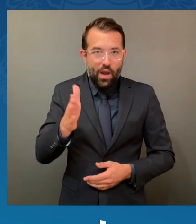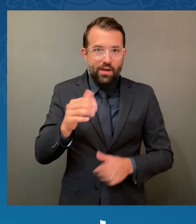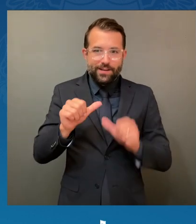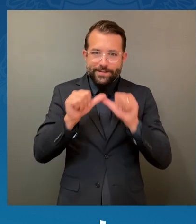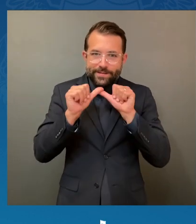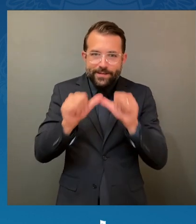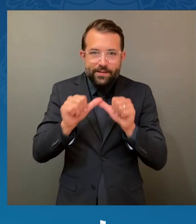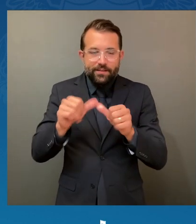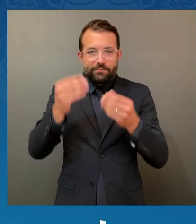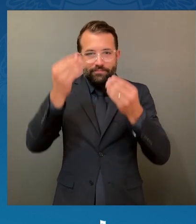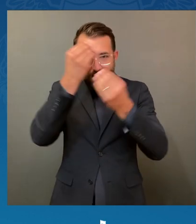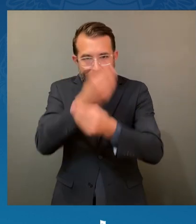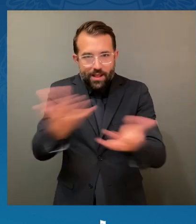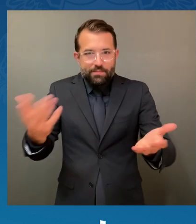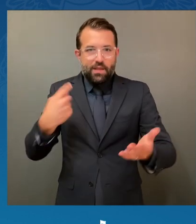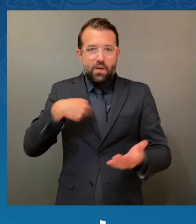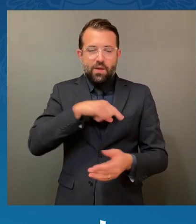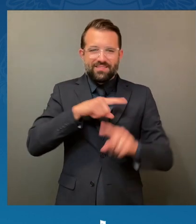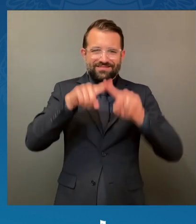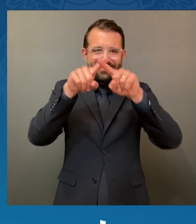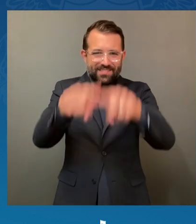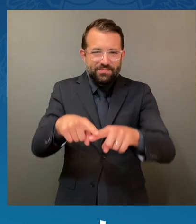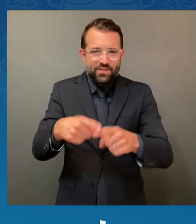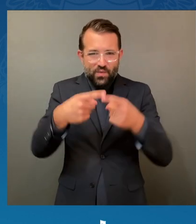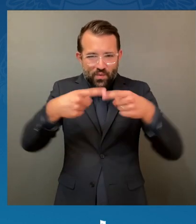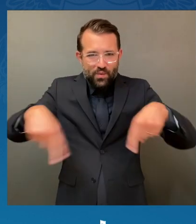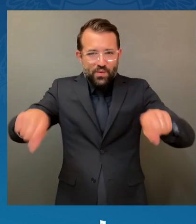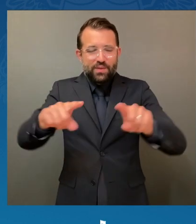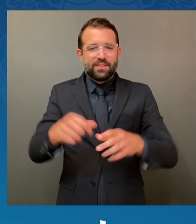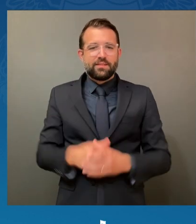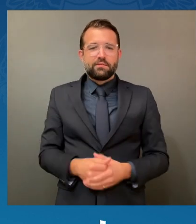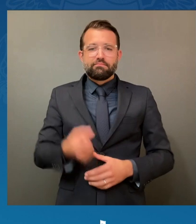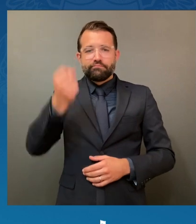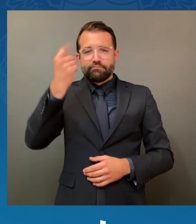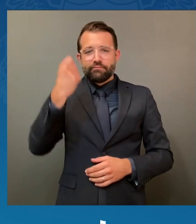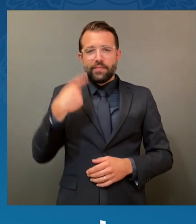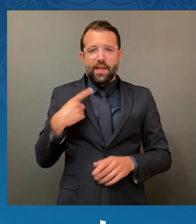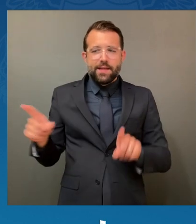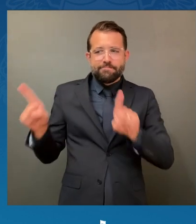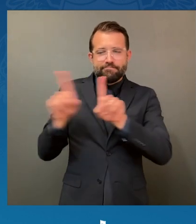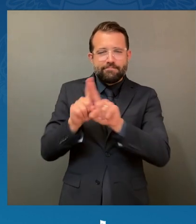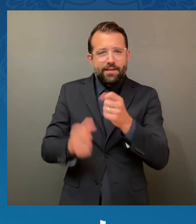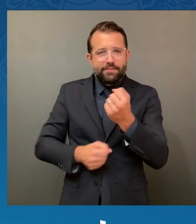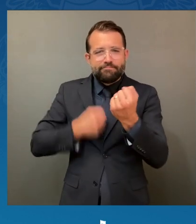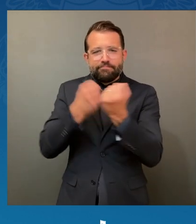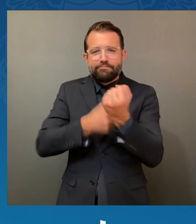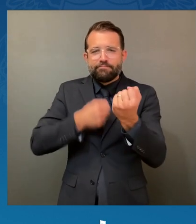know that we stand with you, and we are so proud of you and so proud of what you are doing now